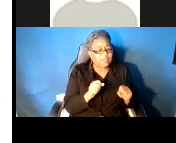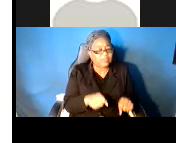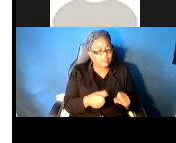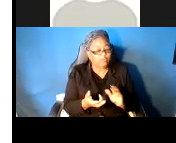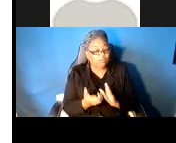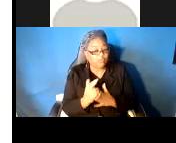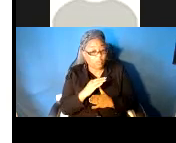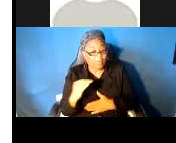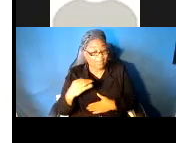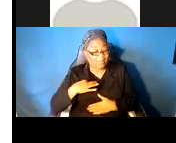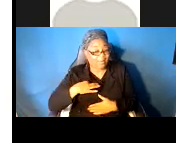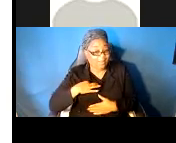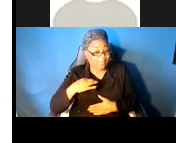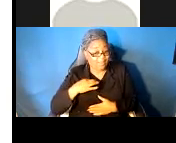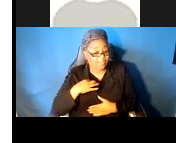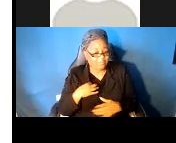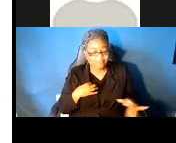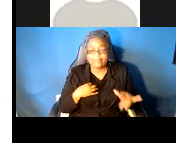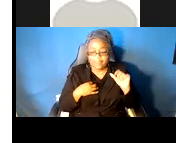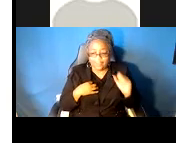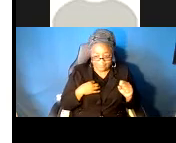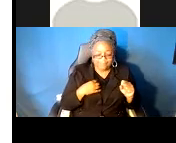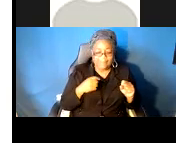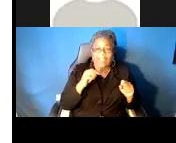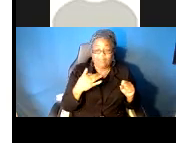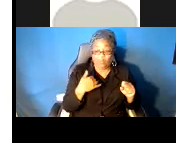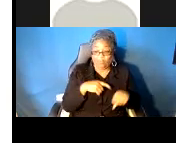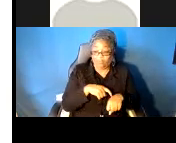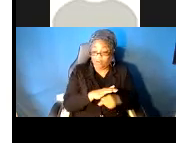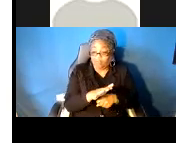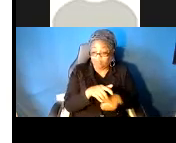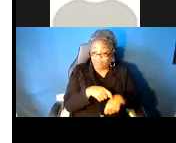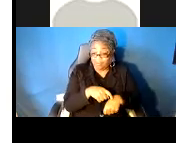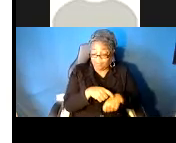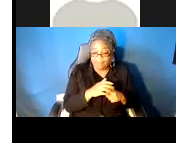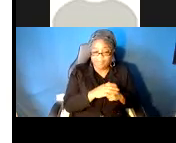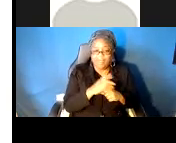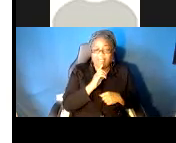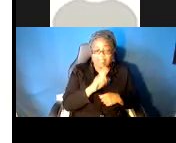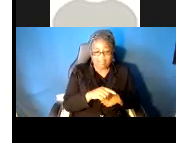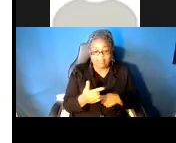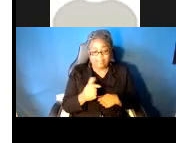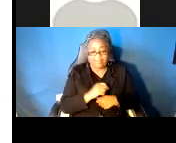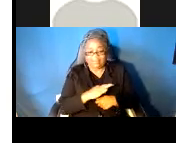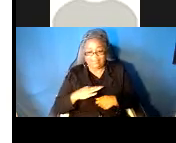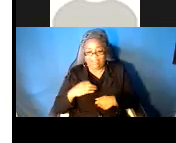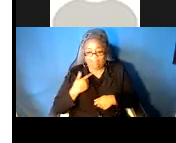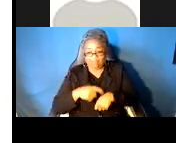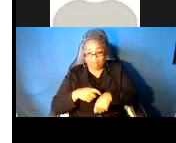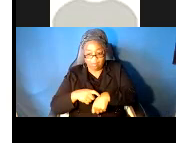given that you give yourself enough time to request both and then in turn staff also has the lead time to do so.